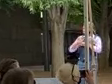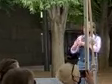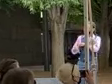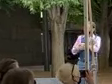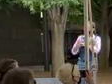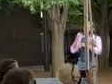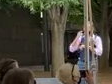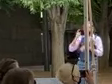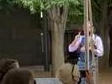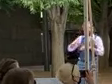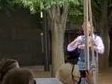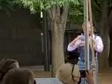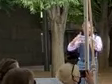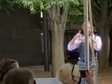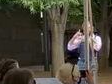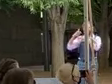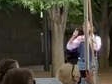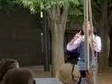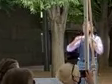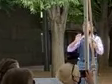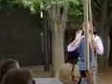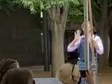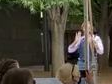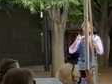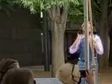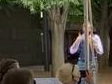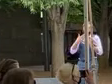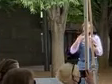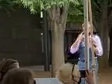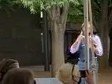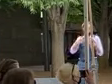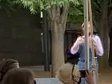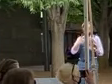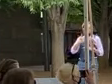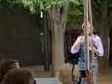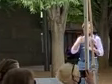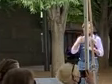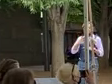It's thanks to the strength of people like Jennifer that the log jam in Congress was broken